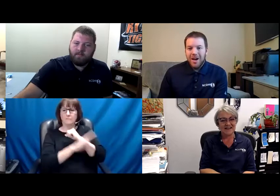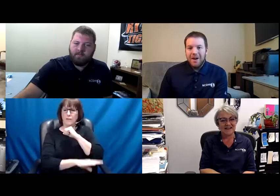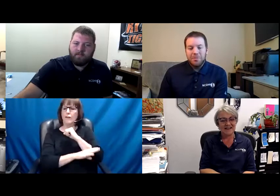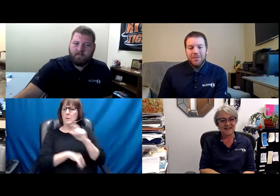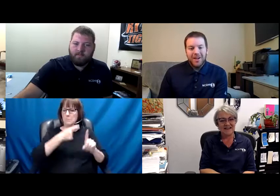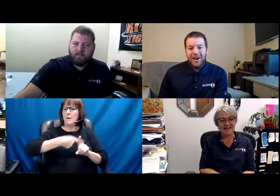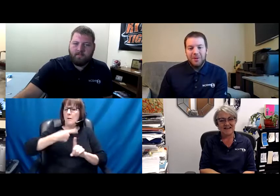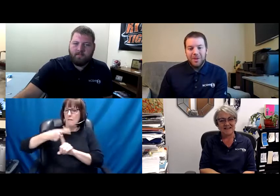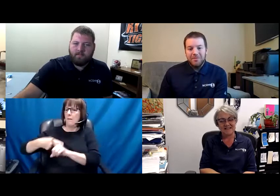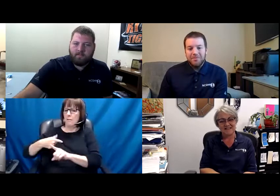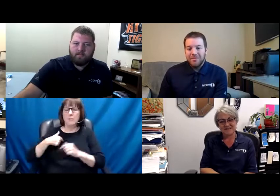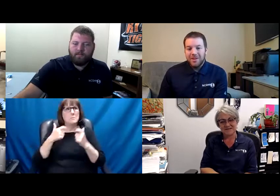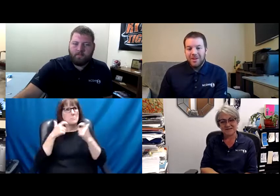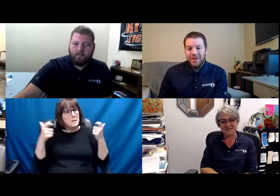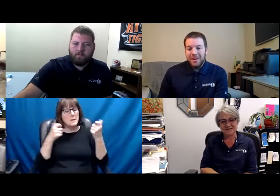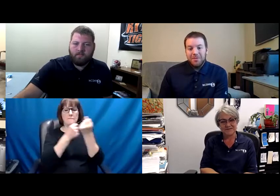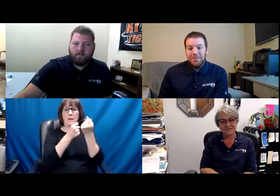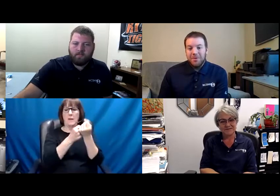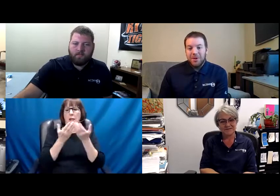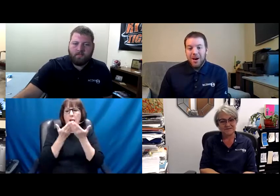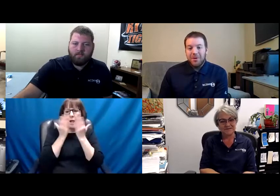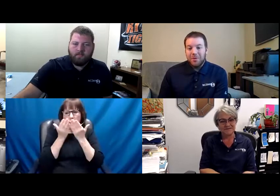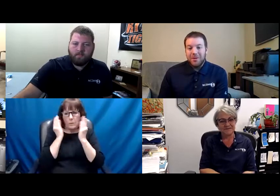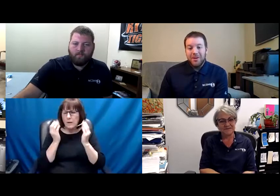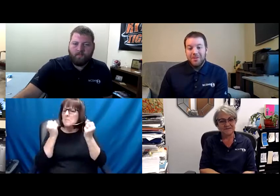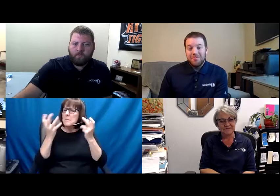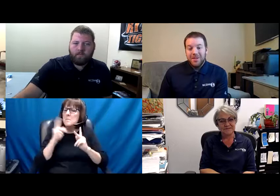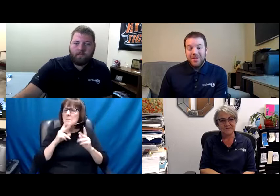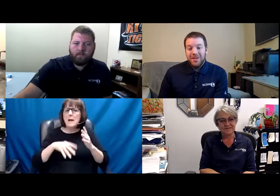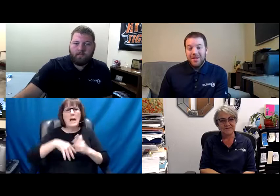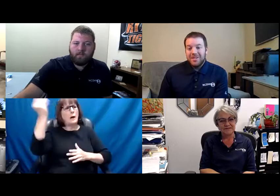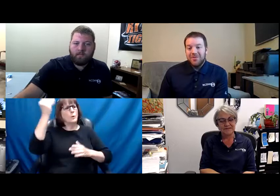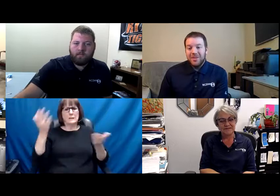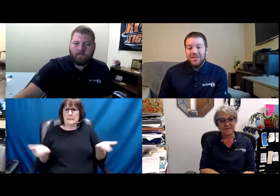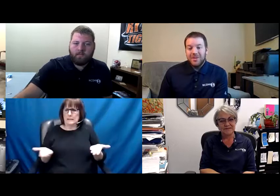I'm a big fan of Halloween a lot of people go out around here and it's fun to see the